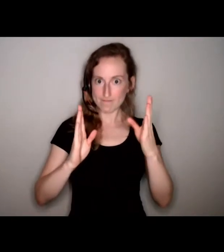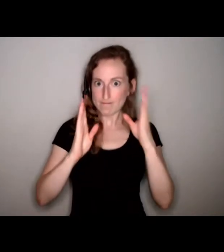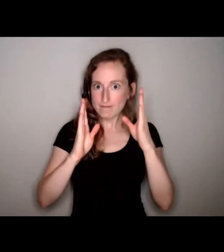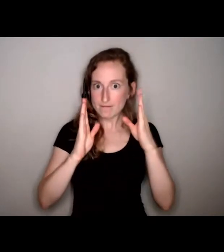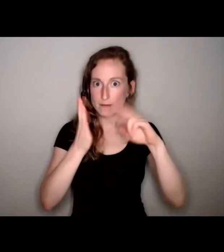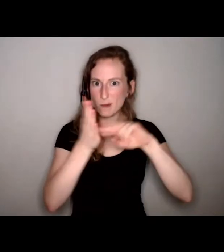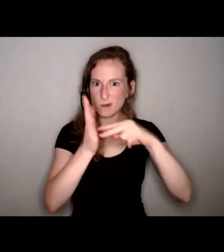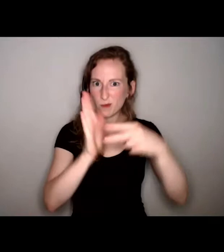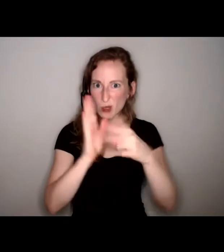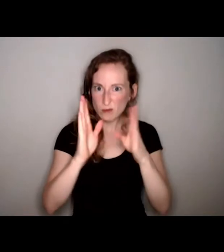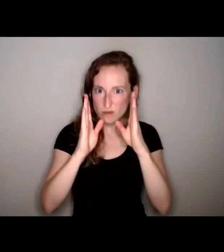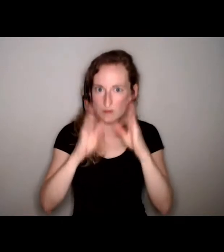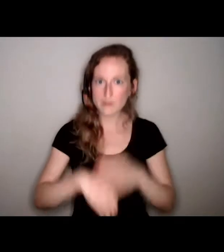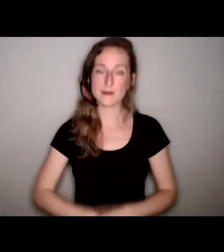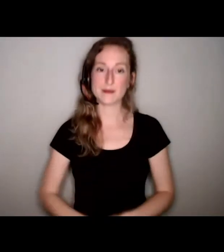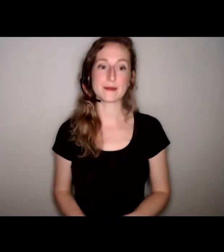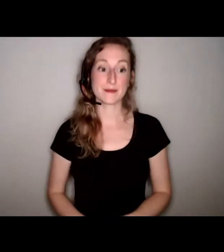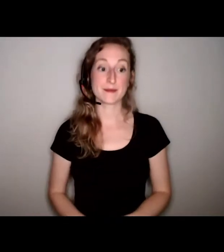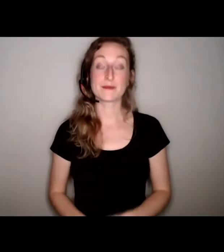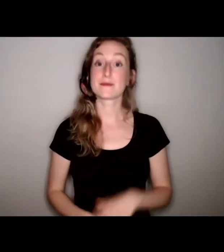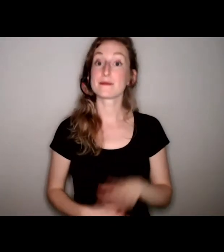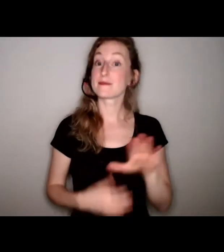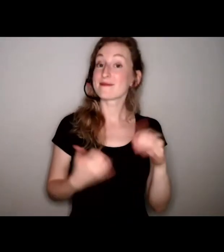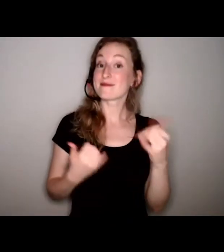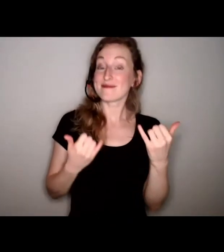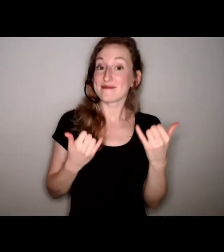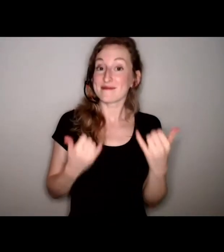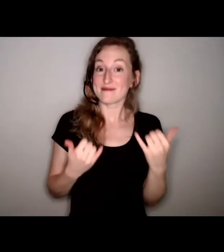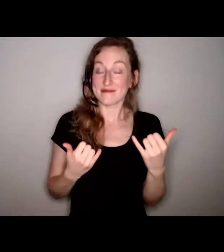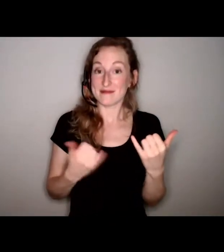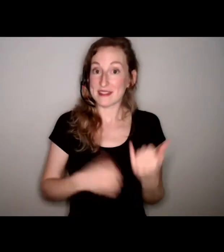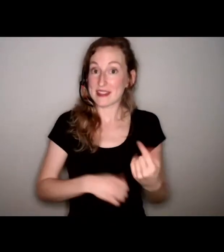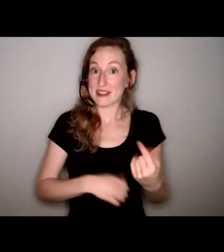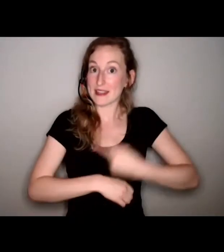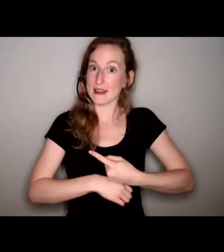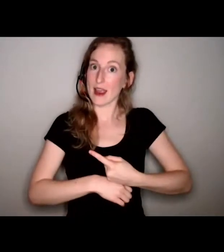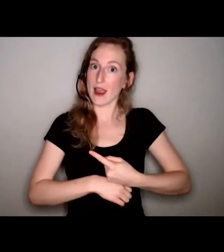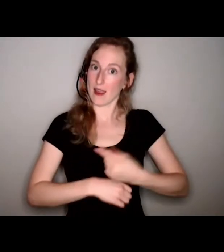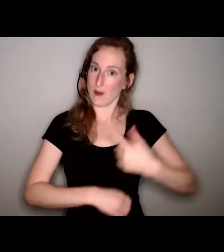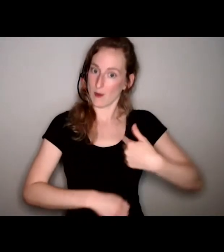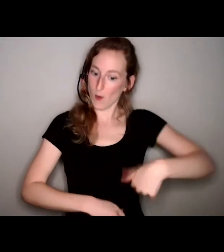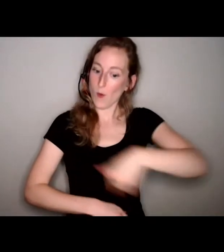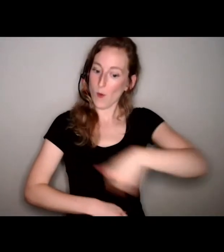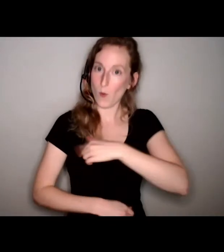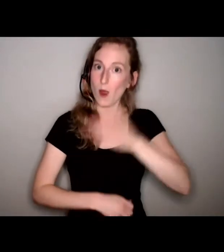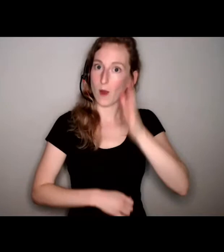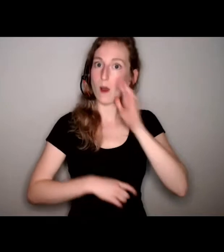During our time together,we will practice being mindful of our feelings while looking